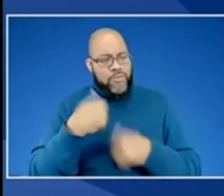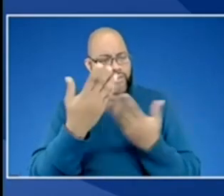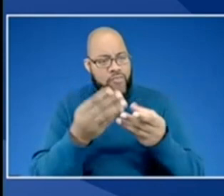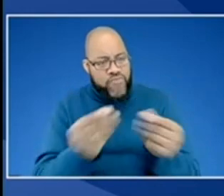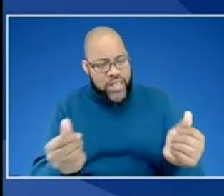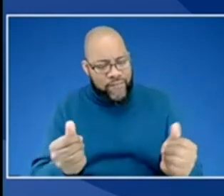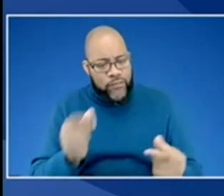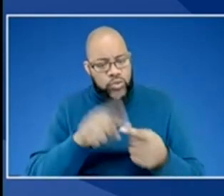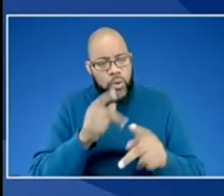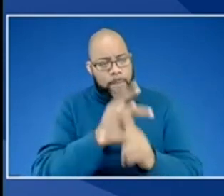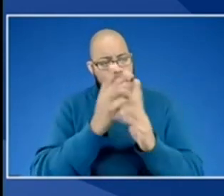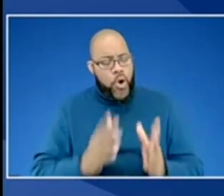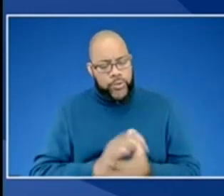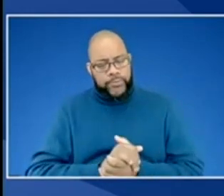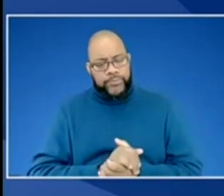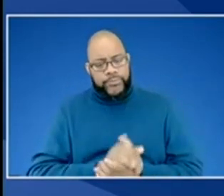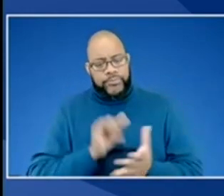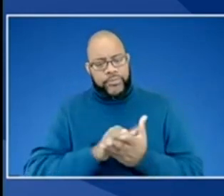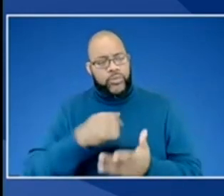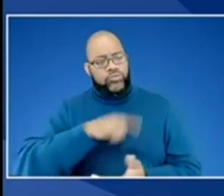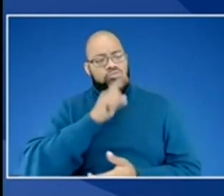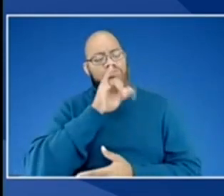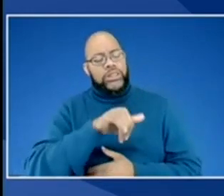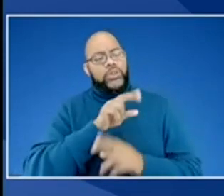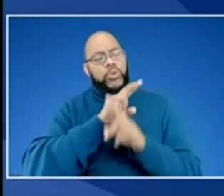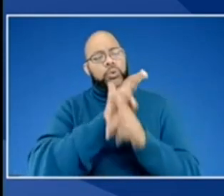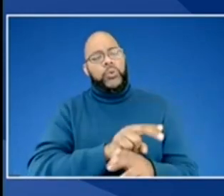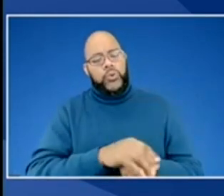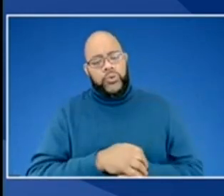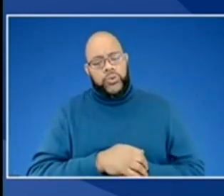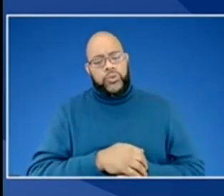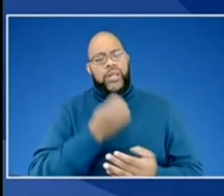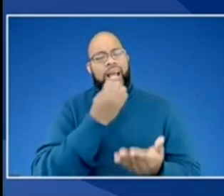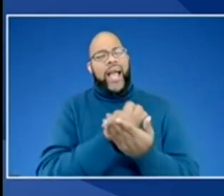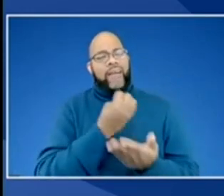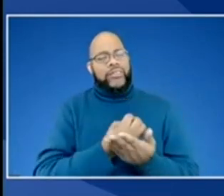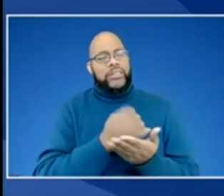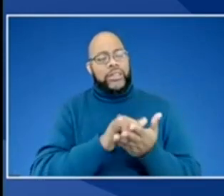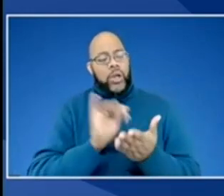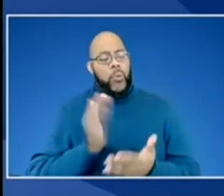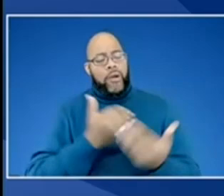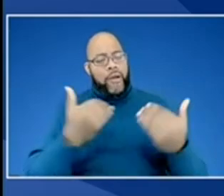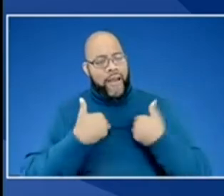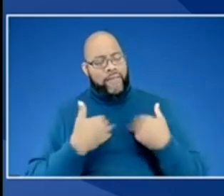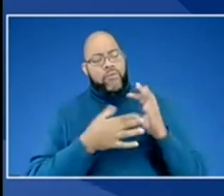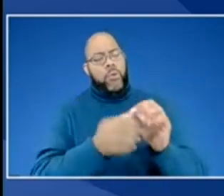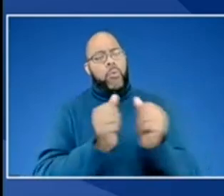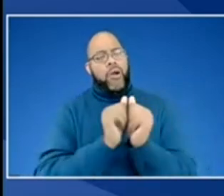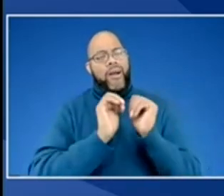borrowers, that we really use the evidence that we have around how these plans have